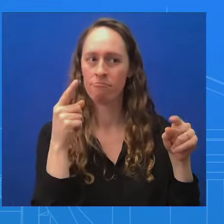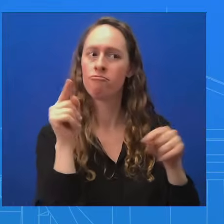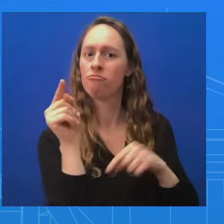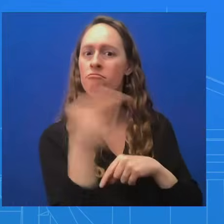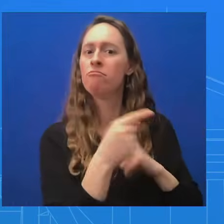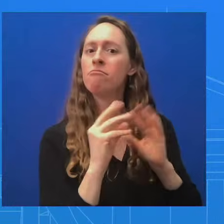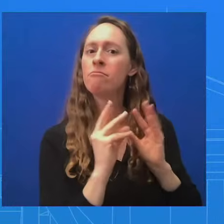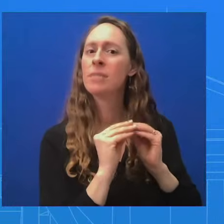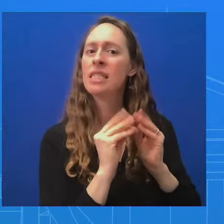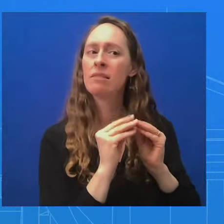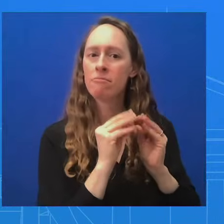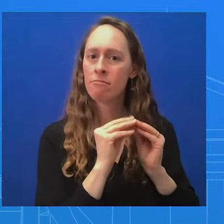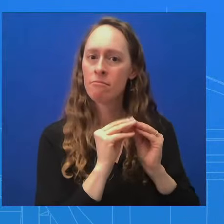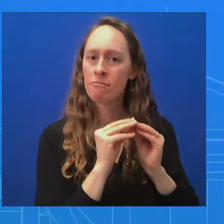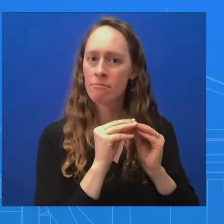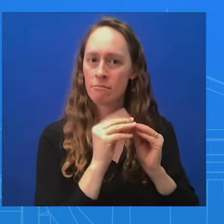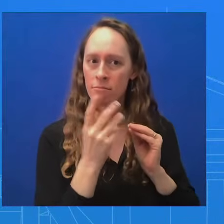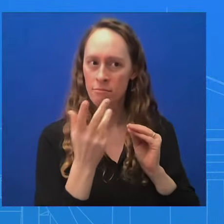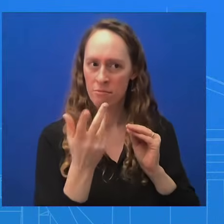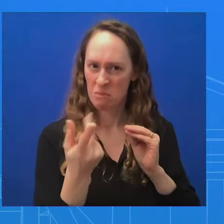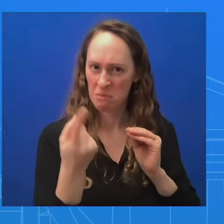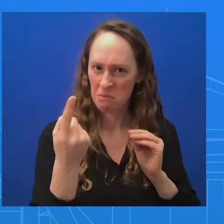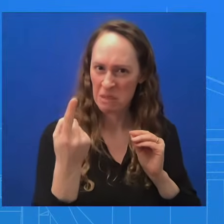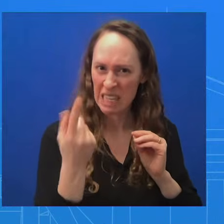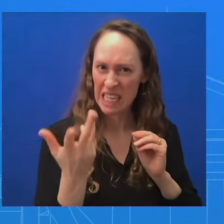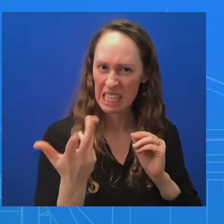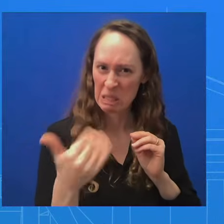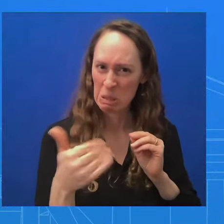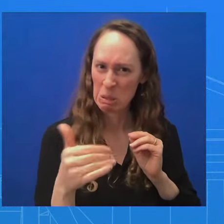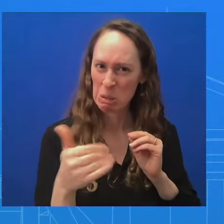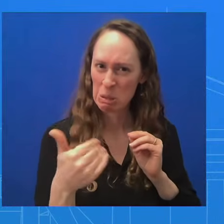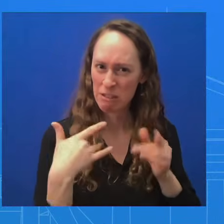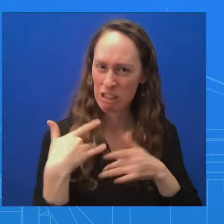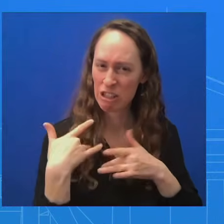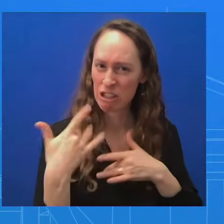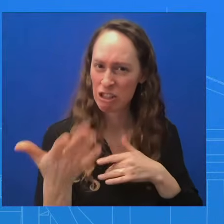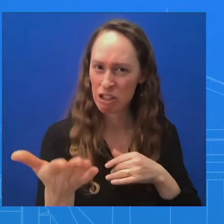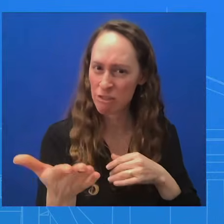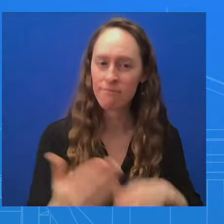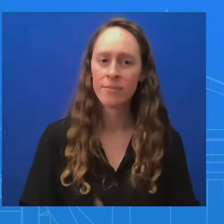Mr. Kirby: We've talked at length about the burgeoning relationship between North Korea and Russia.